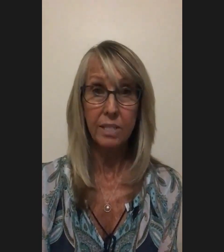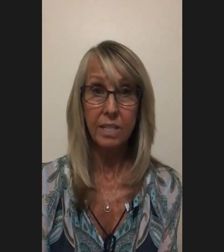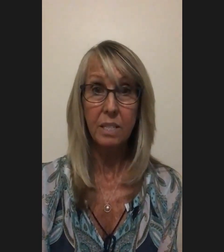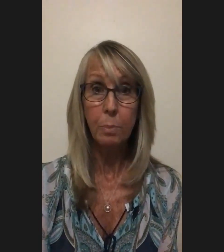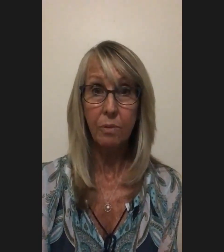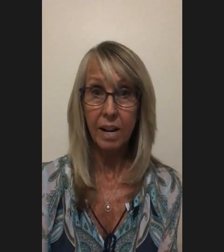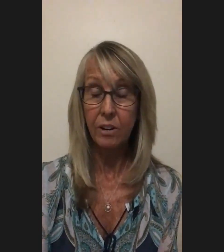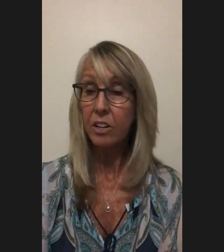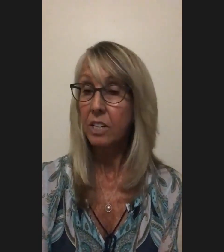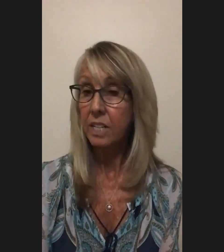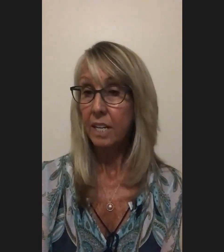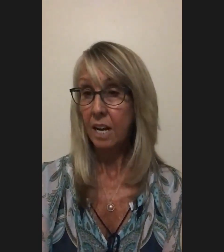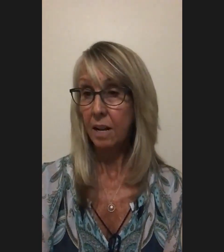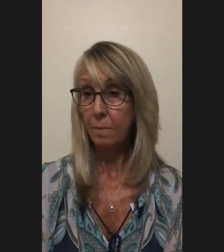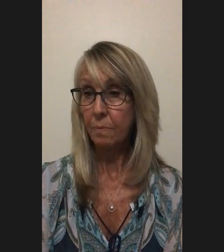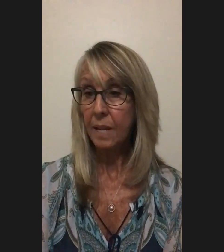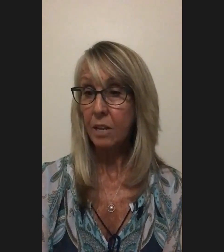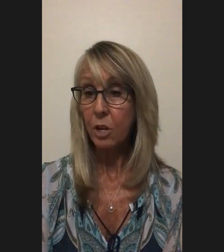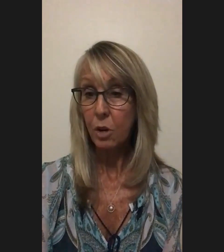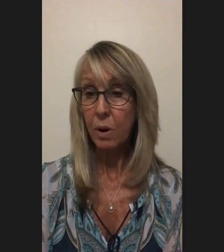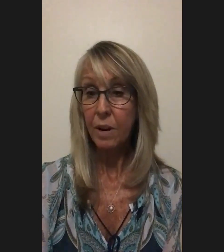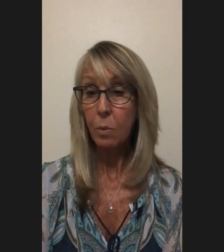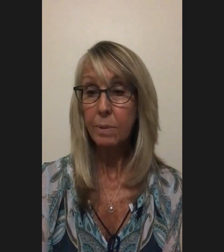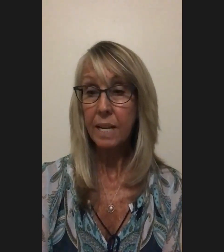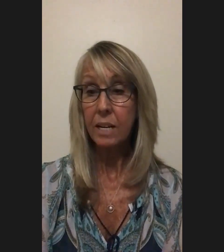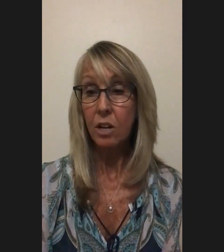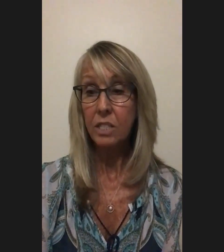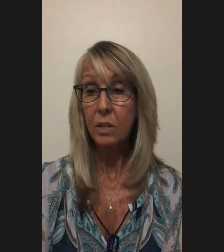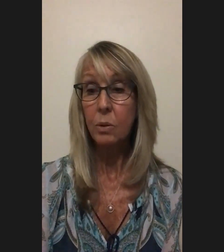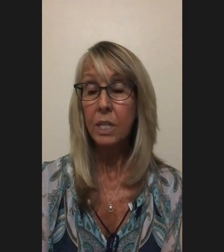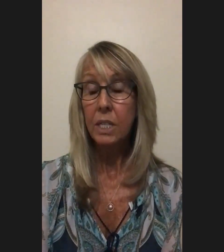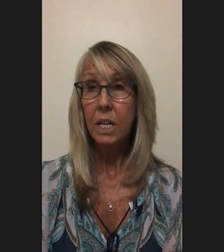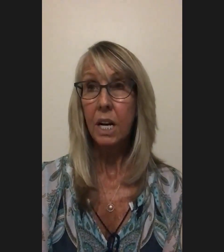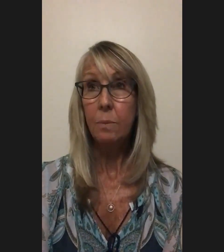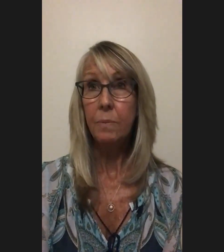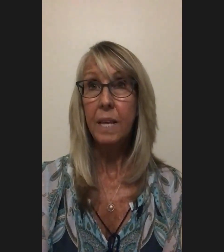Sorenson is a provider and you can go on their website. Also,